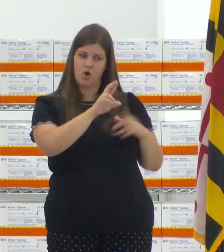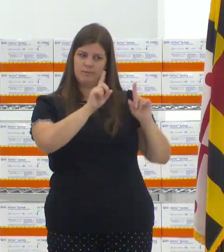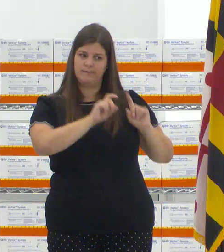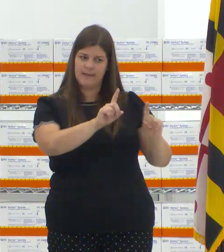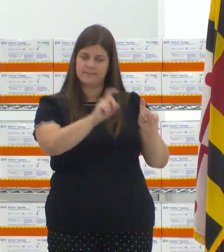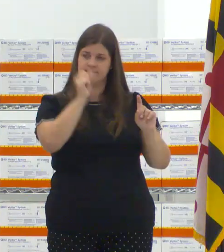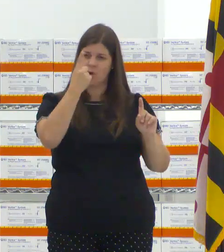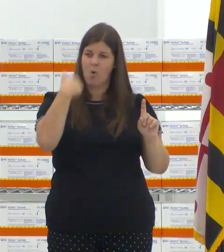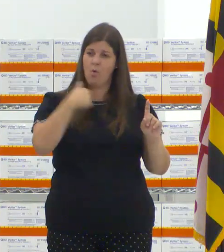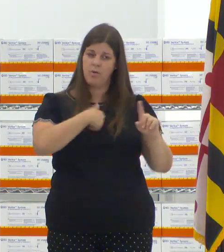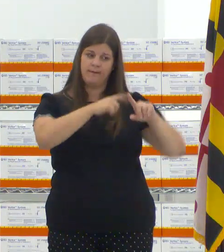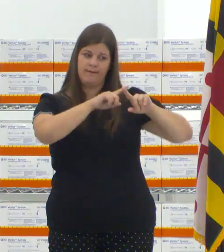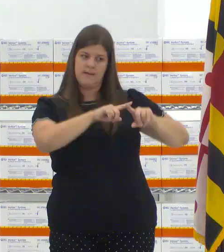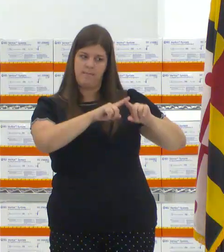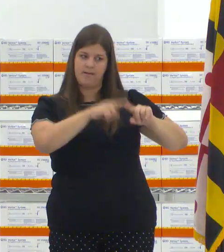transmission in the community in question.